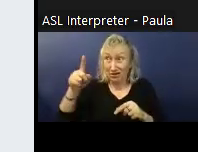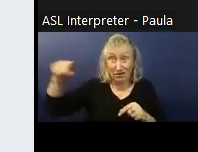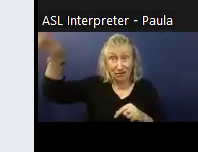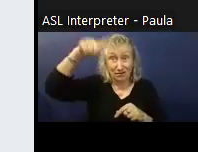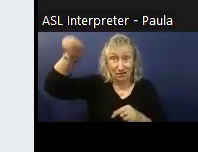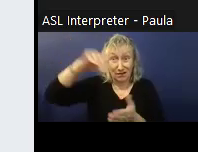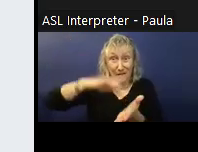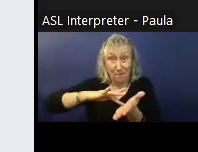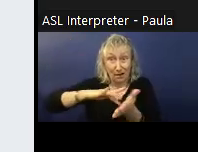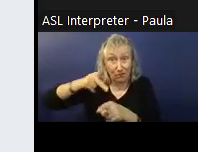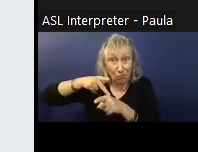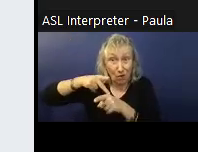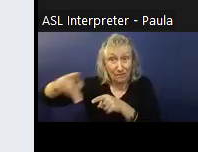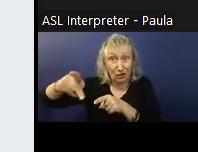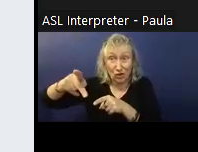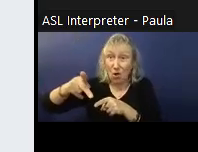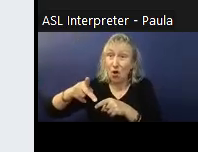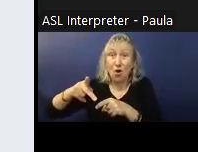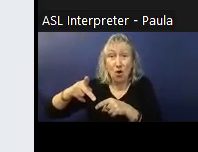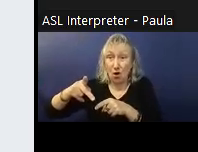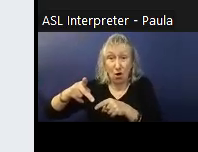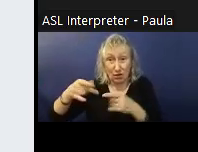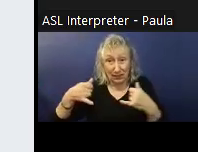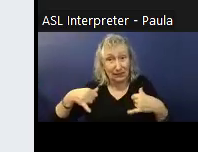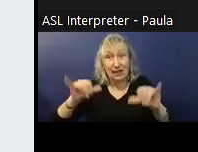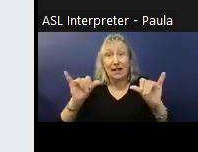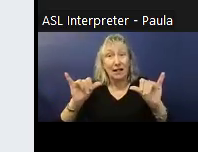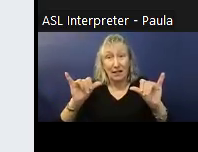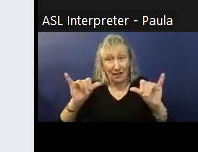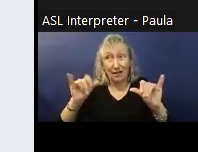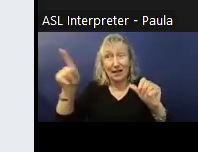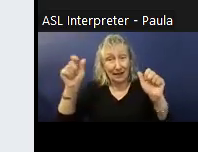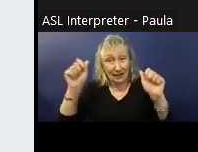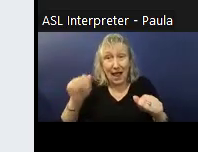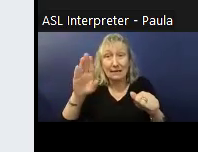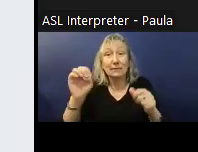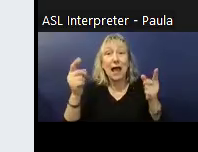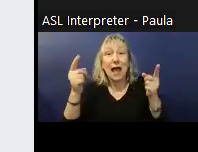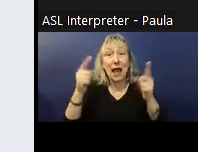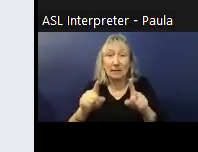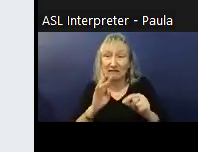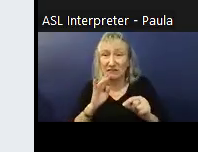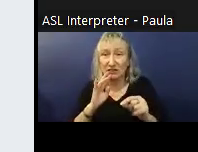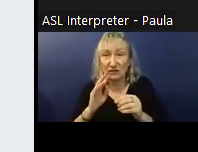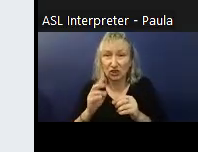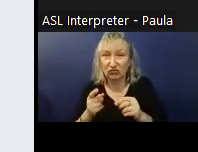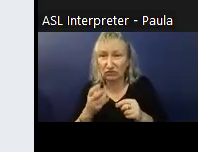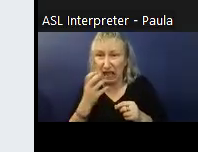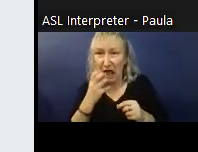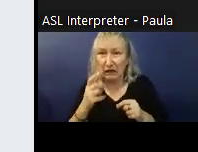you know, I think that there's still that potential for abuse to occur even in a professional conduct that crosses the line of